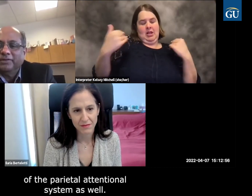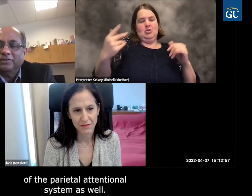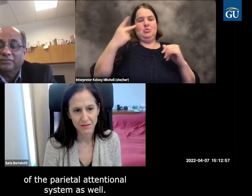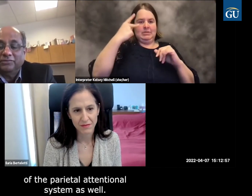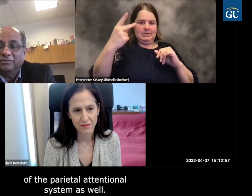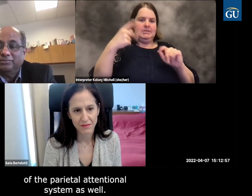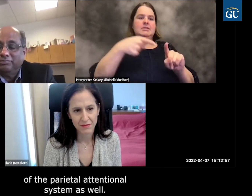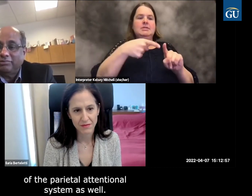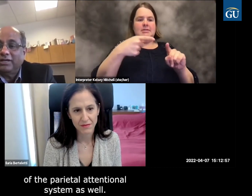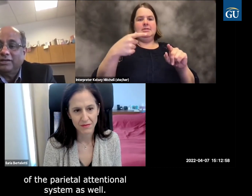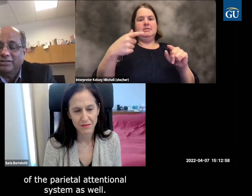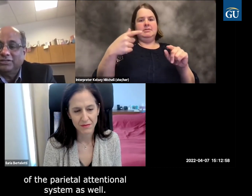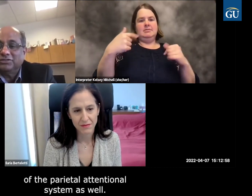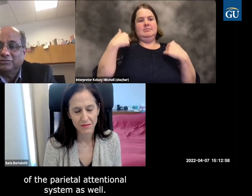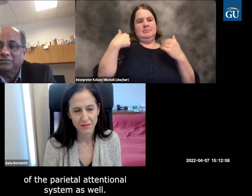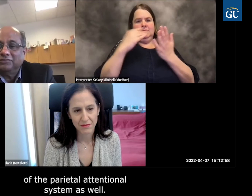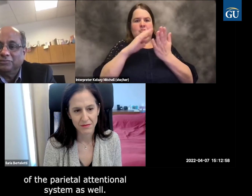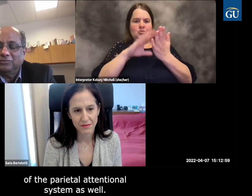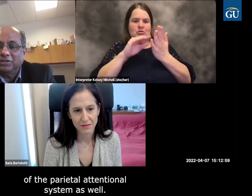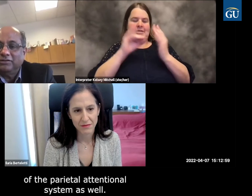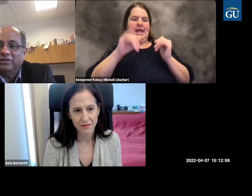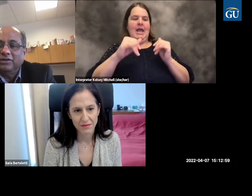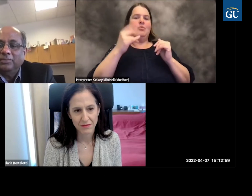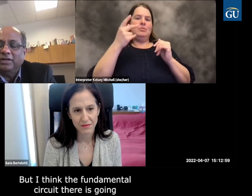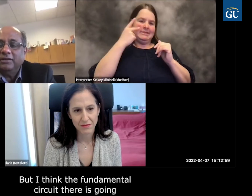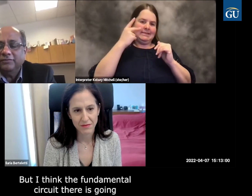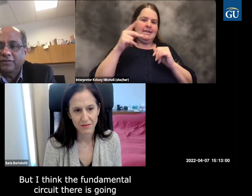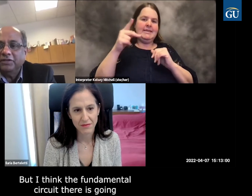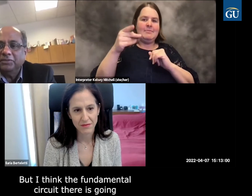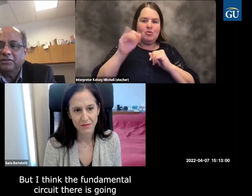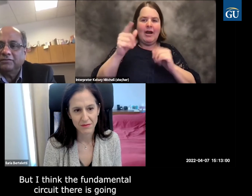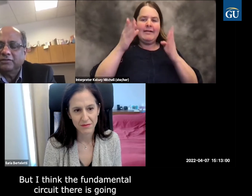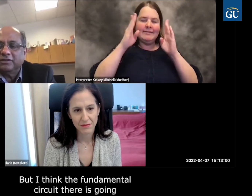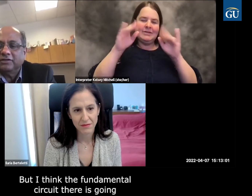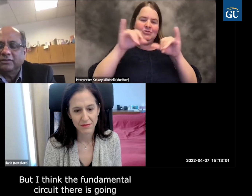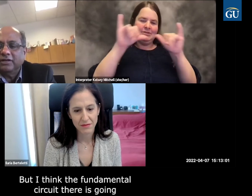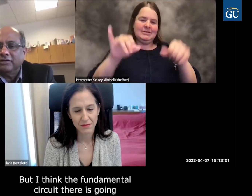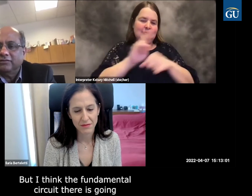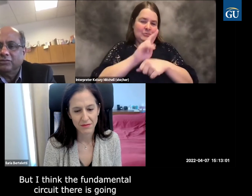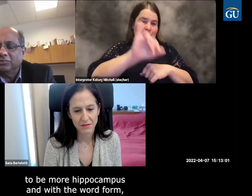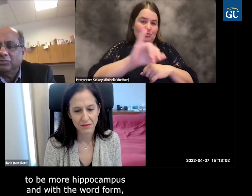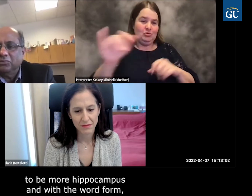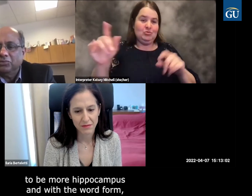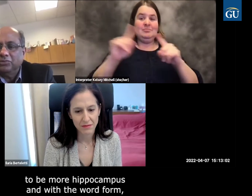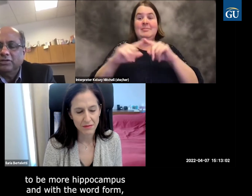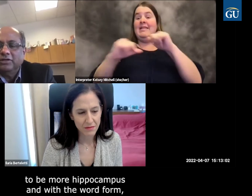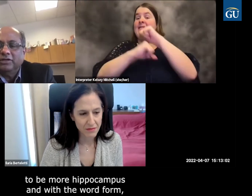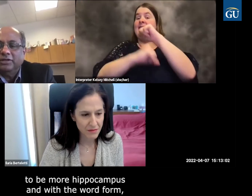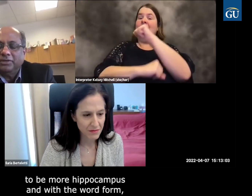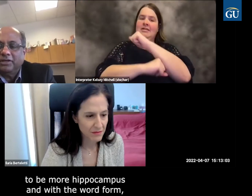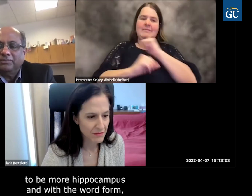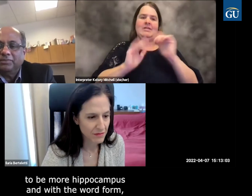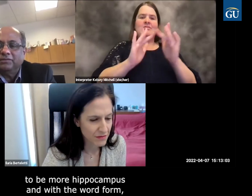of the parietal attentional system as well but i think the fundamental circuit